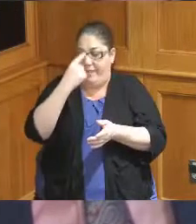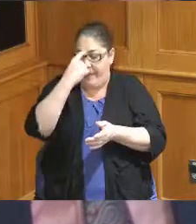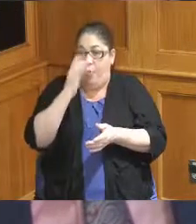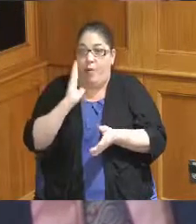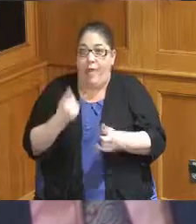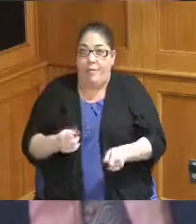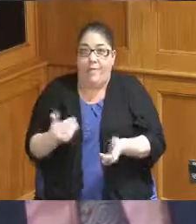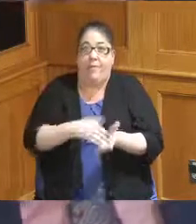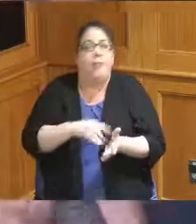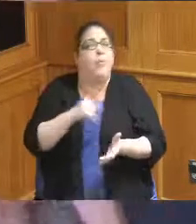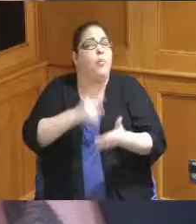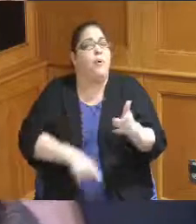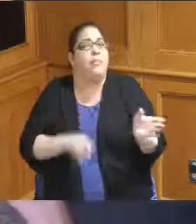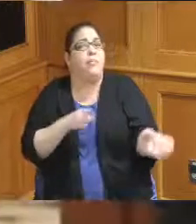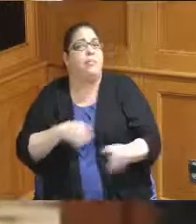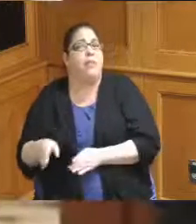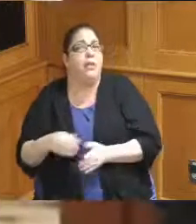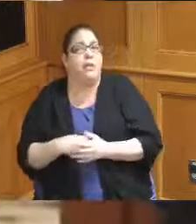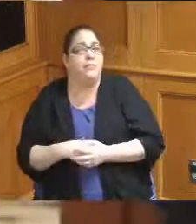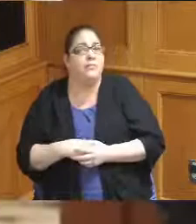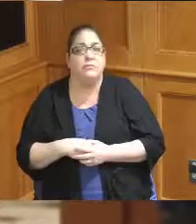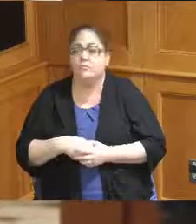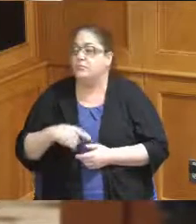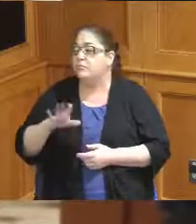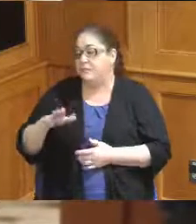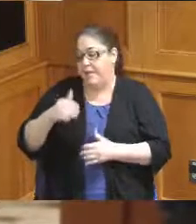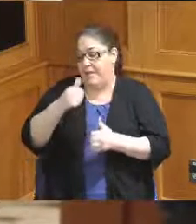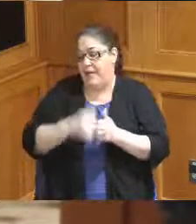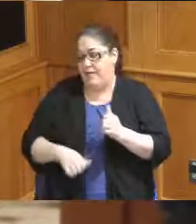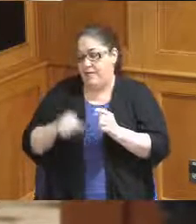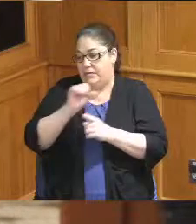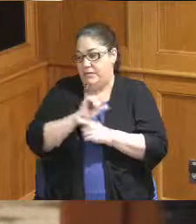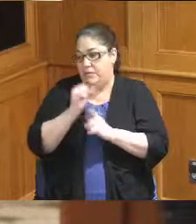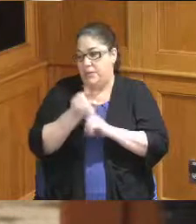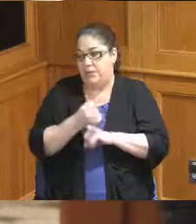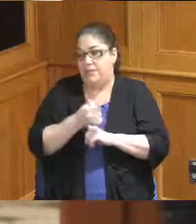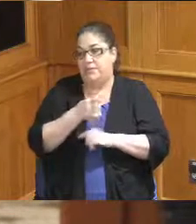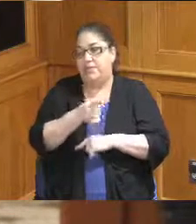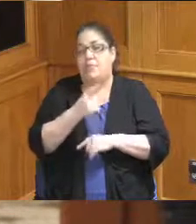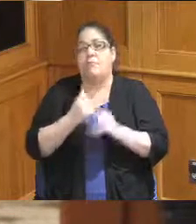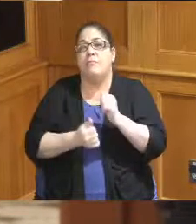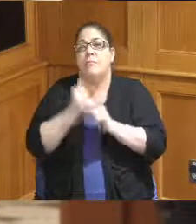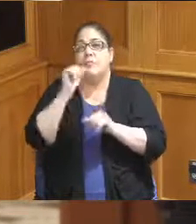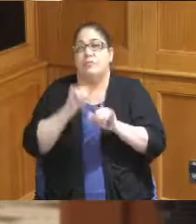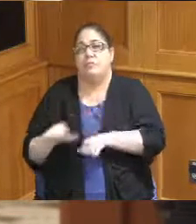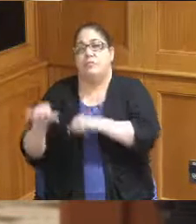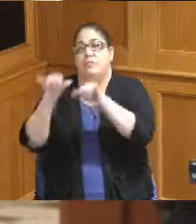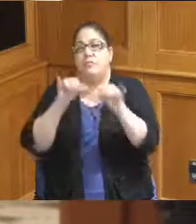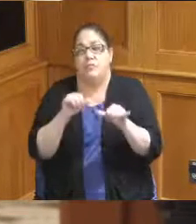do in that situation in almost every circumstance and and what is predominantly presents to people